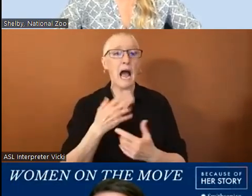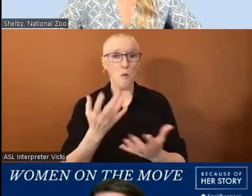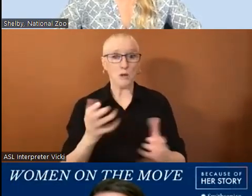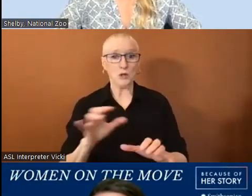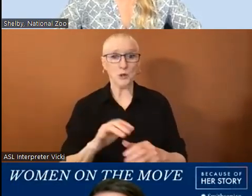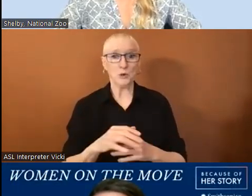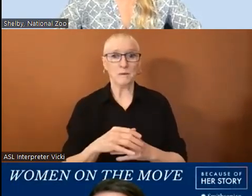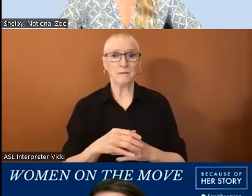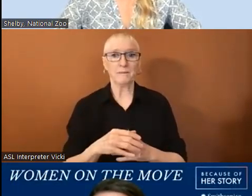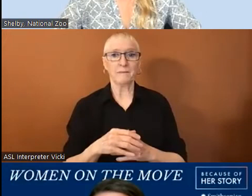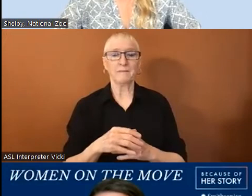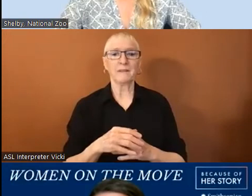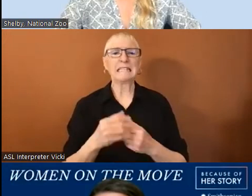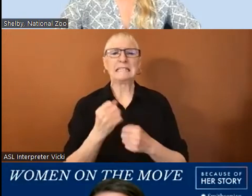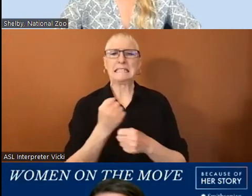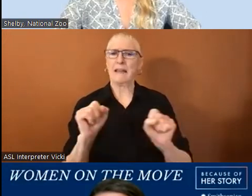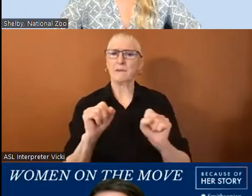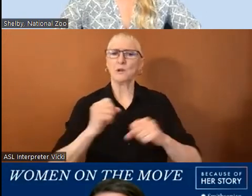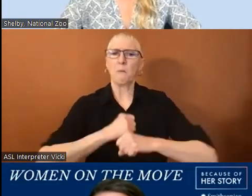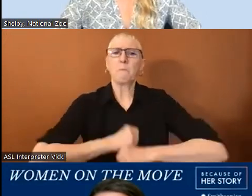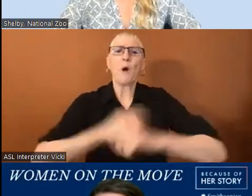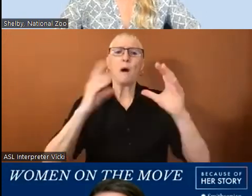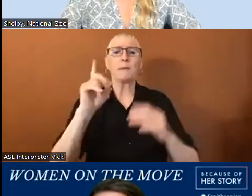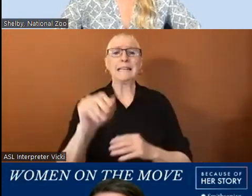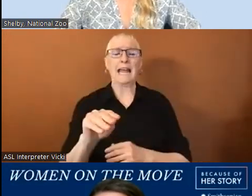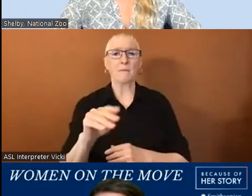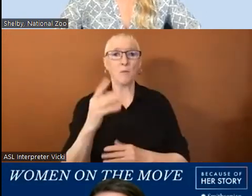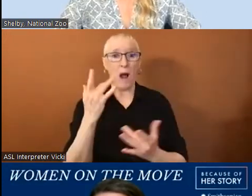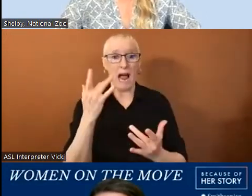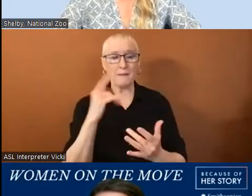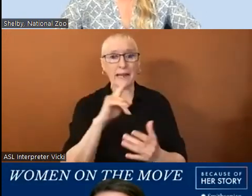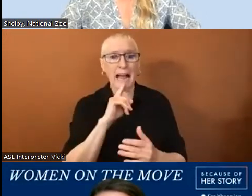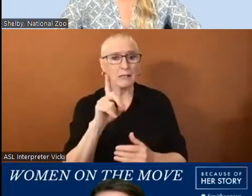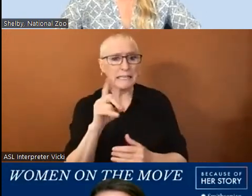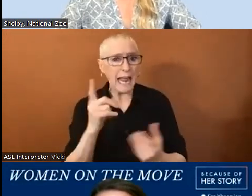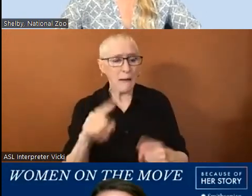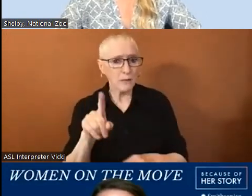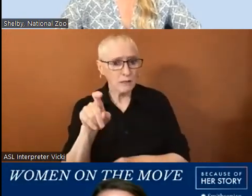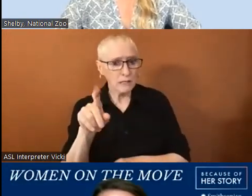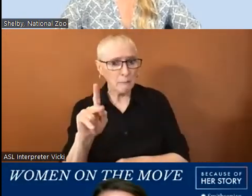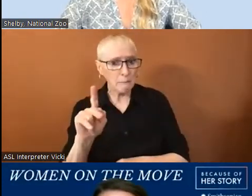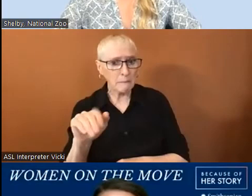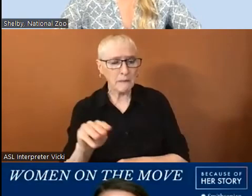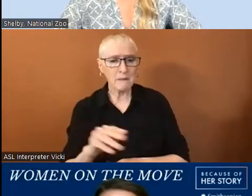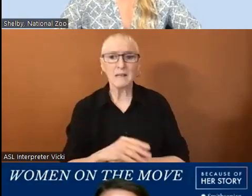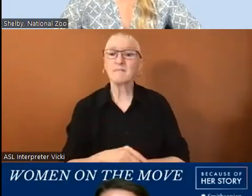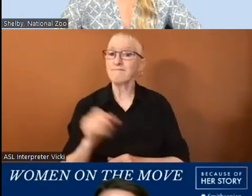be to safely blow up the dam. That's so great. Does that actually happen, Kim? >>Kim: Yeah, it does.